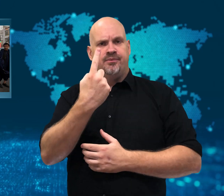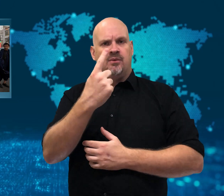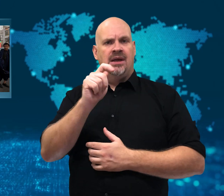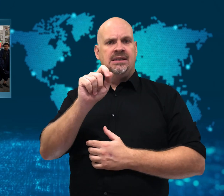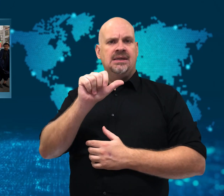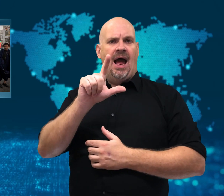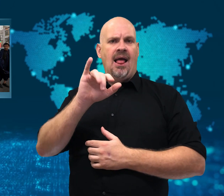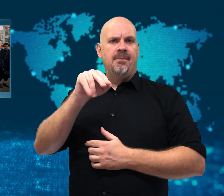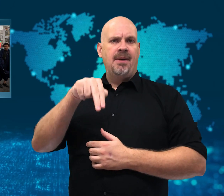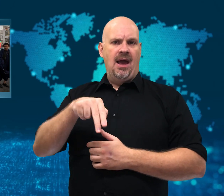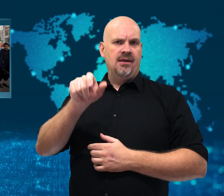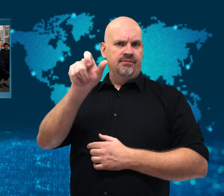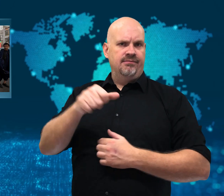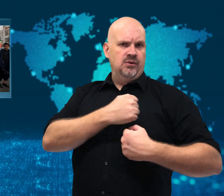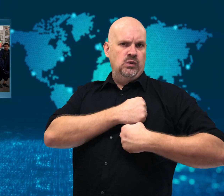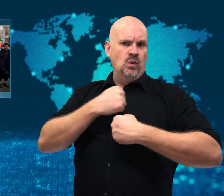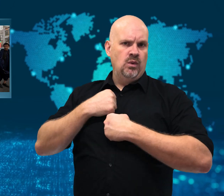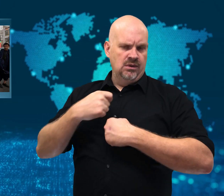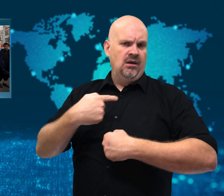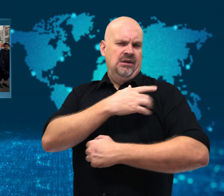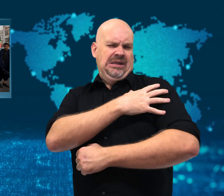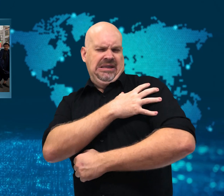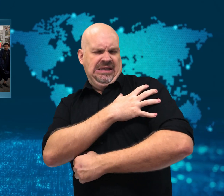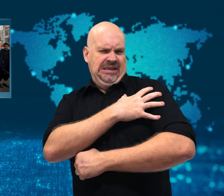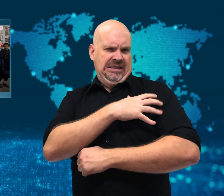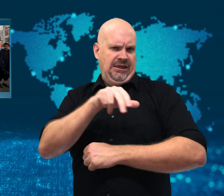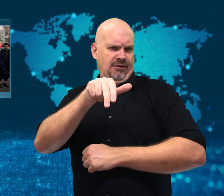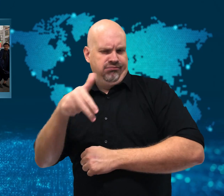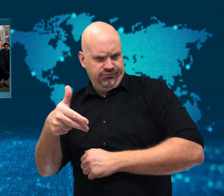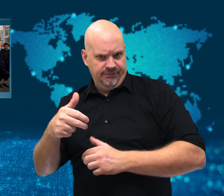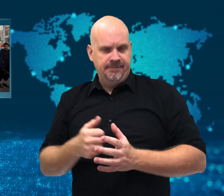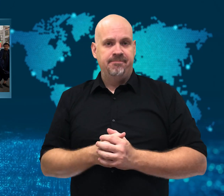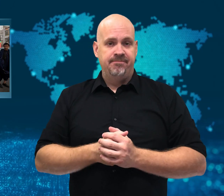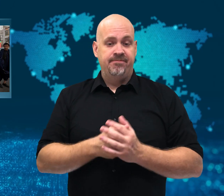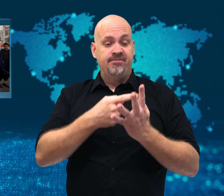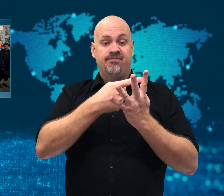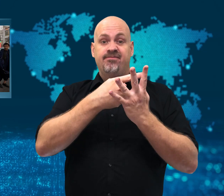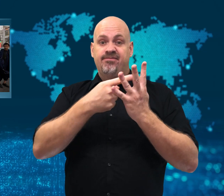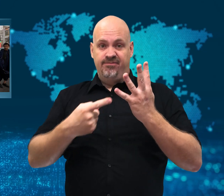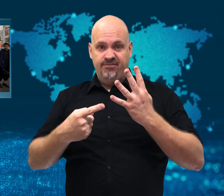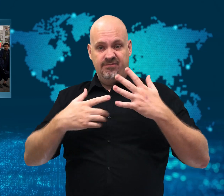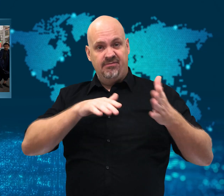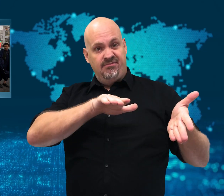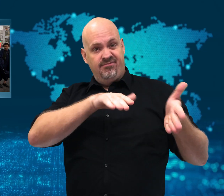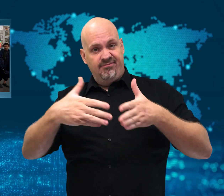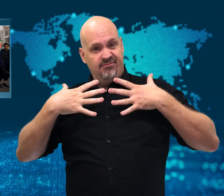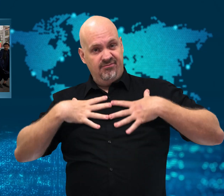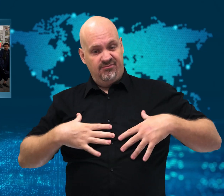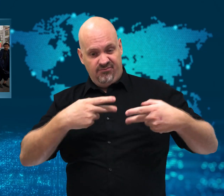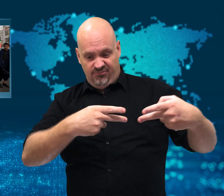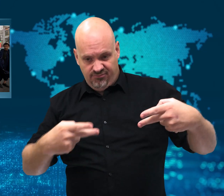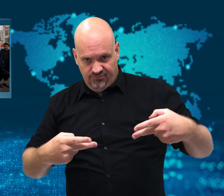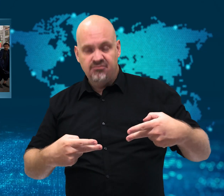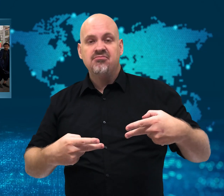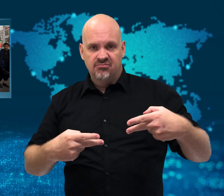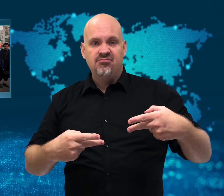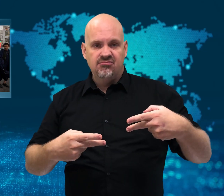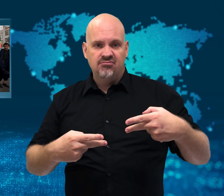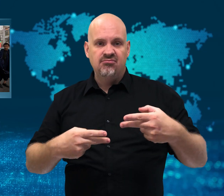A loudspeaker announcement called for people's attention while